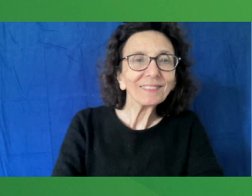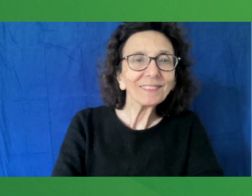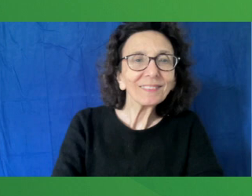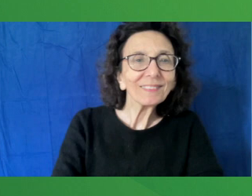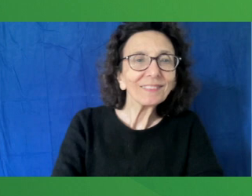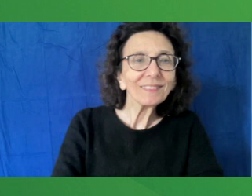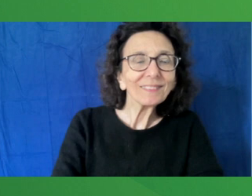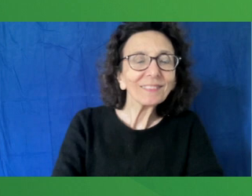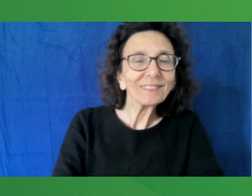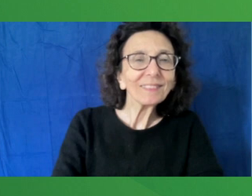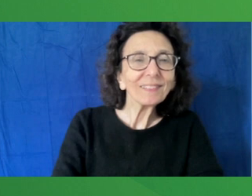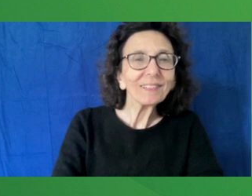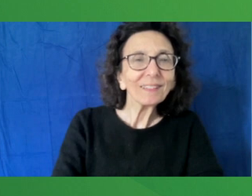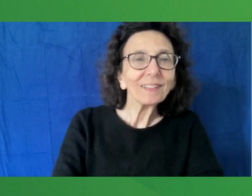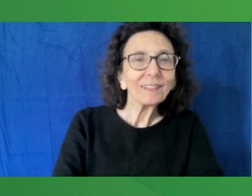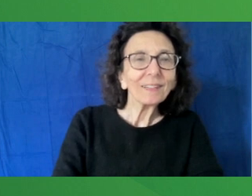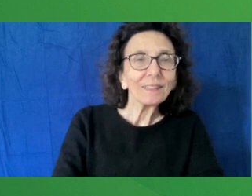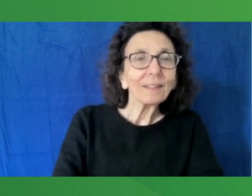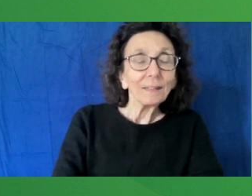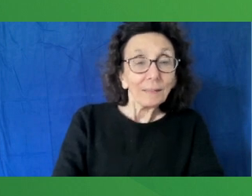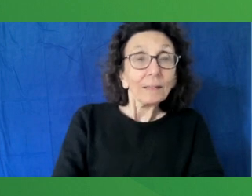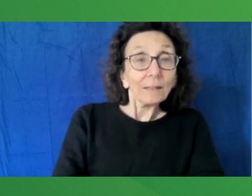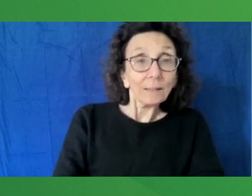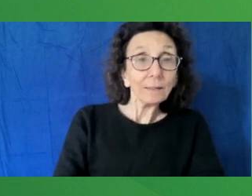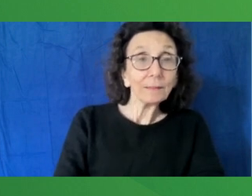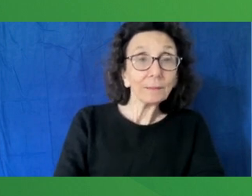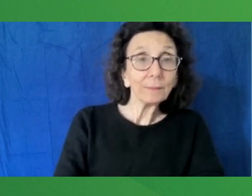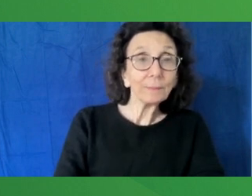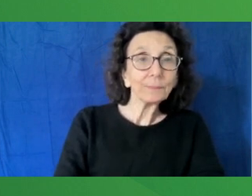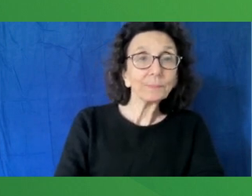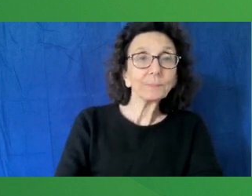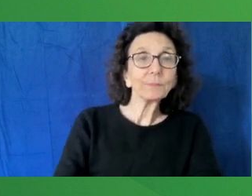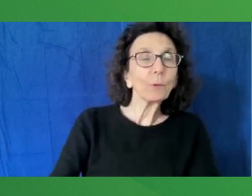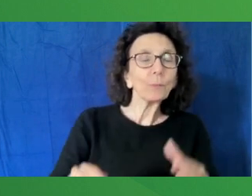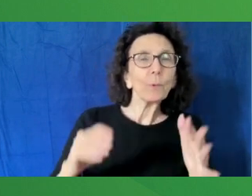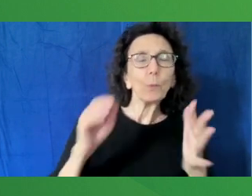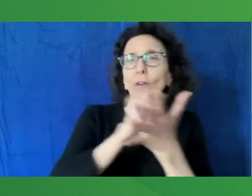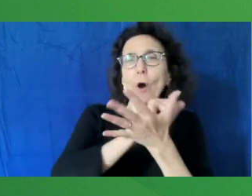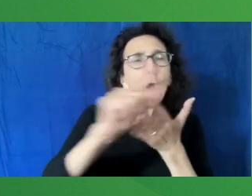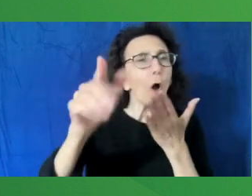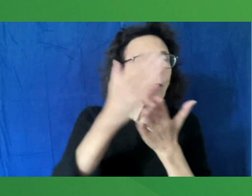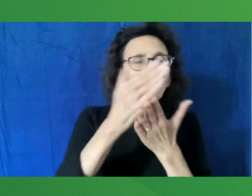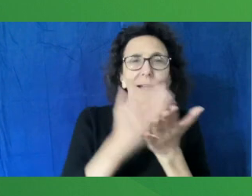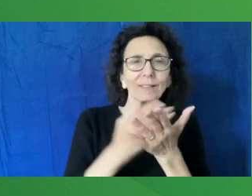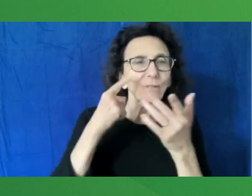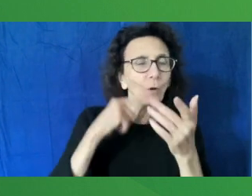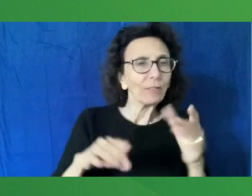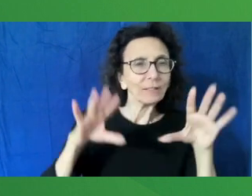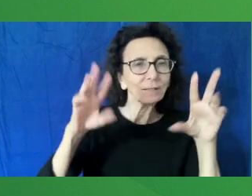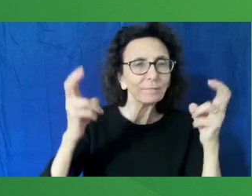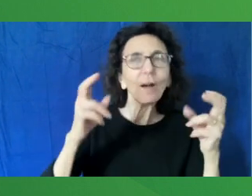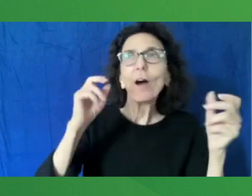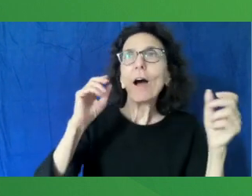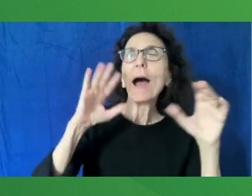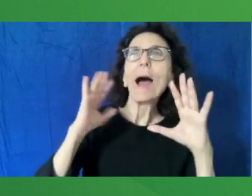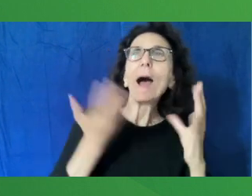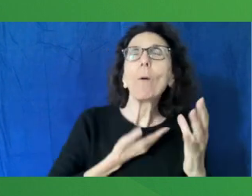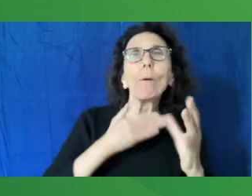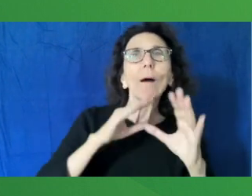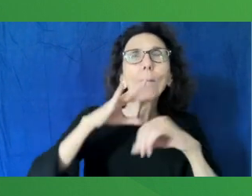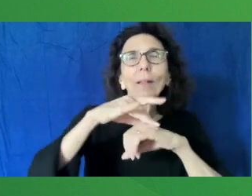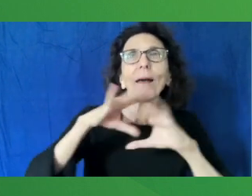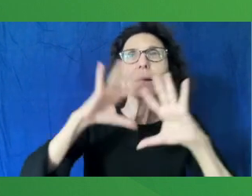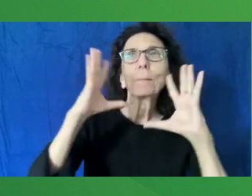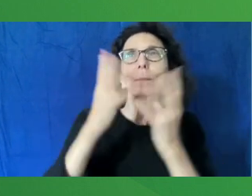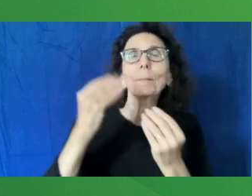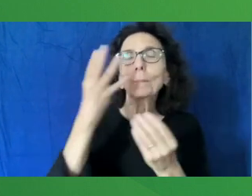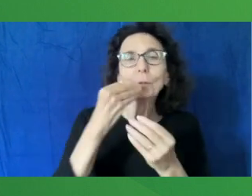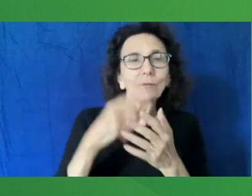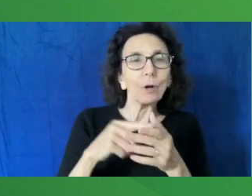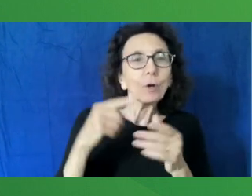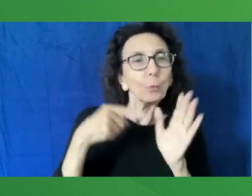So in all of the Our Beautiful Planet lessons, there is a profile of a scientist who or engineer